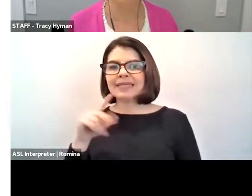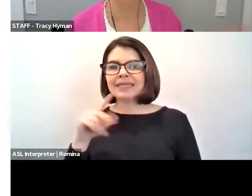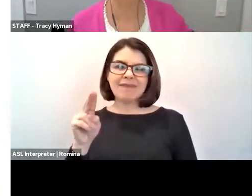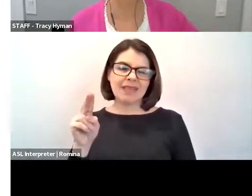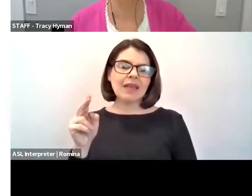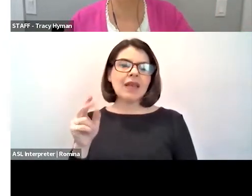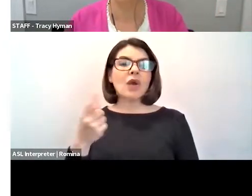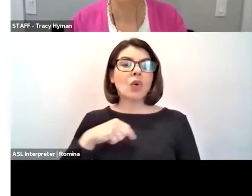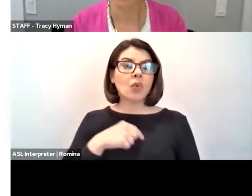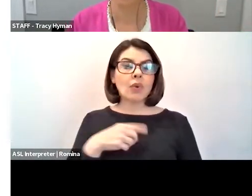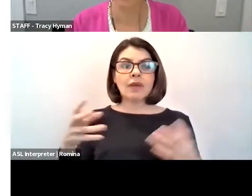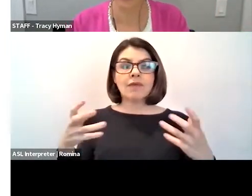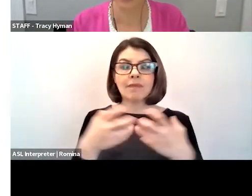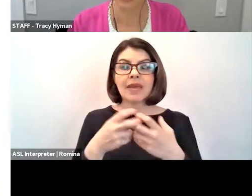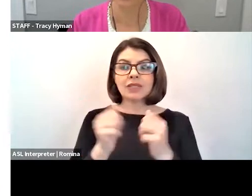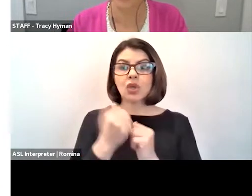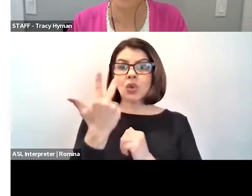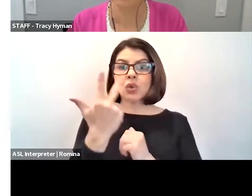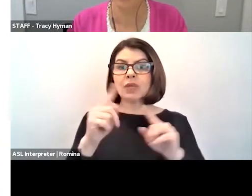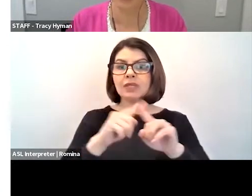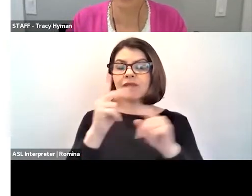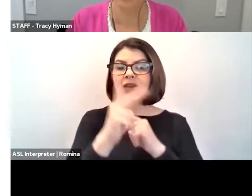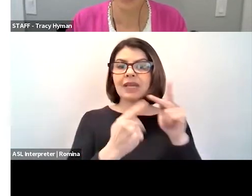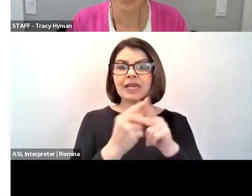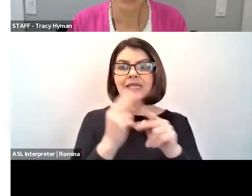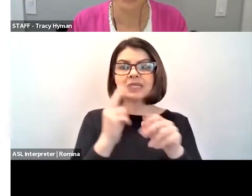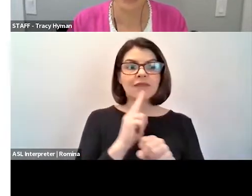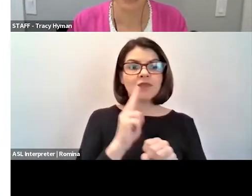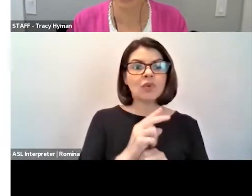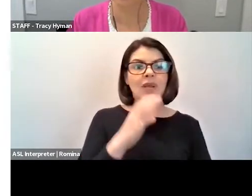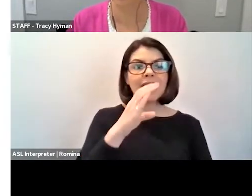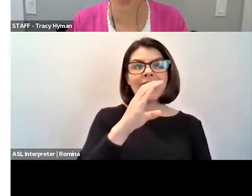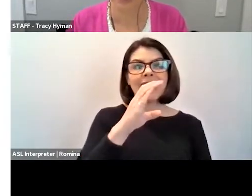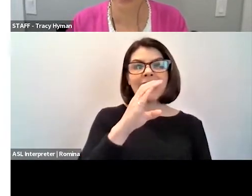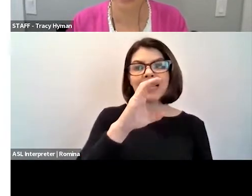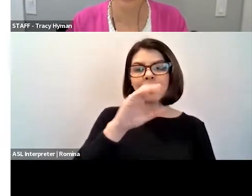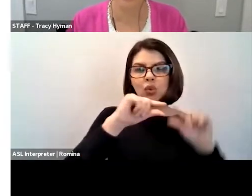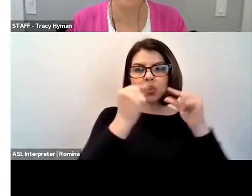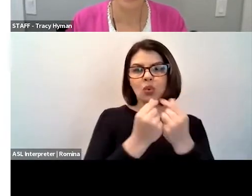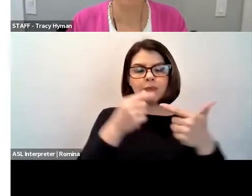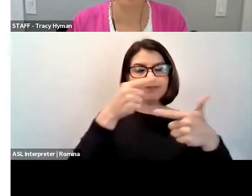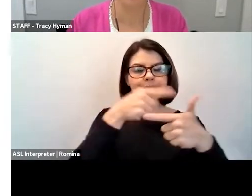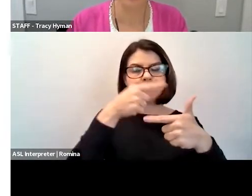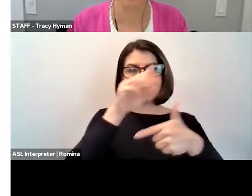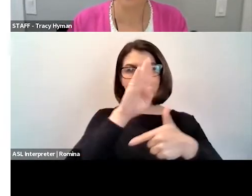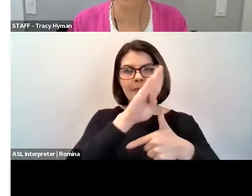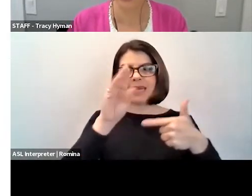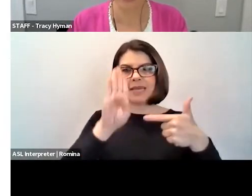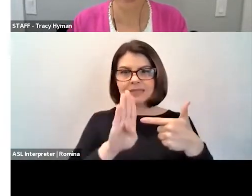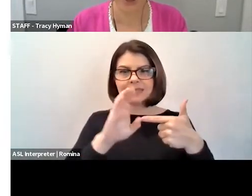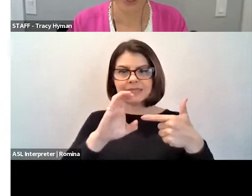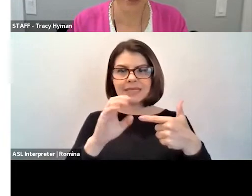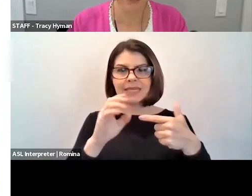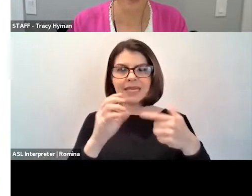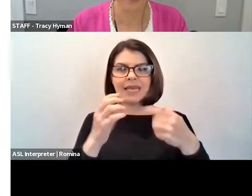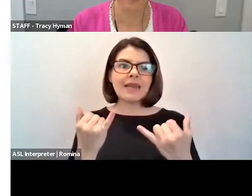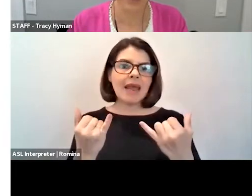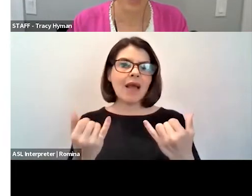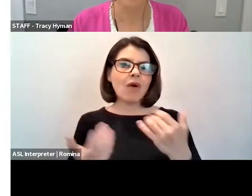We've combined three types of use, Class B, Class C and Unwired to now be called all other North America.